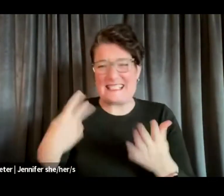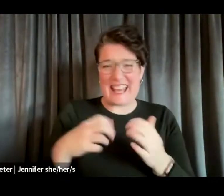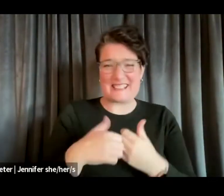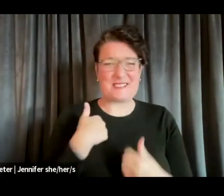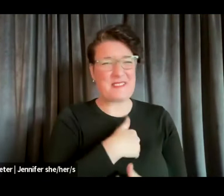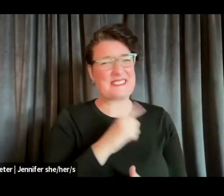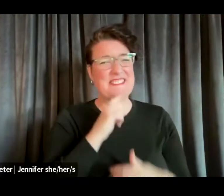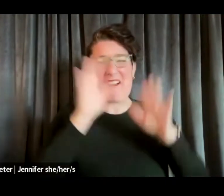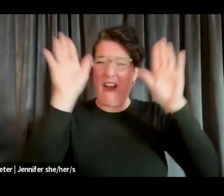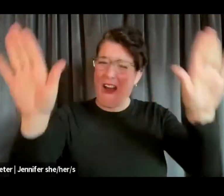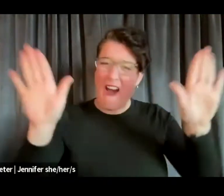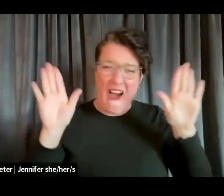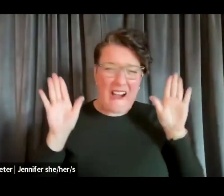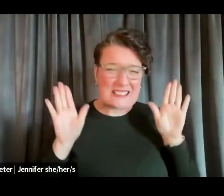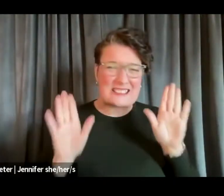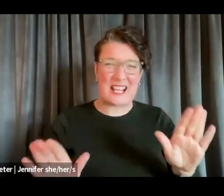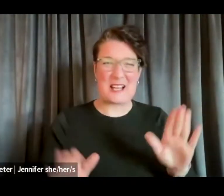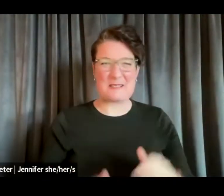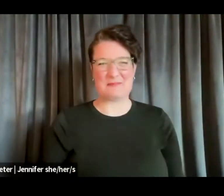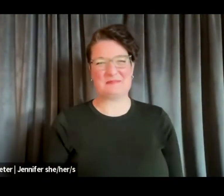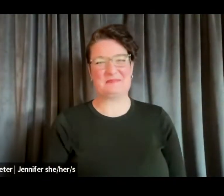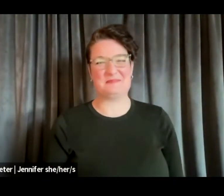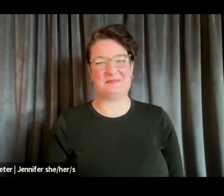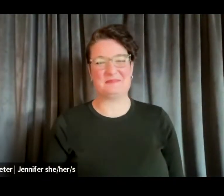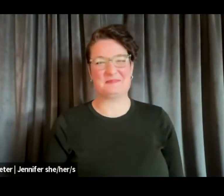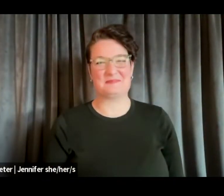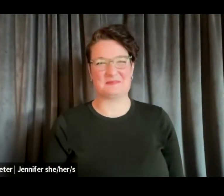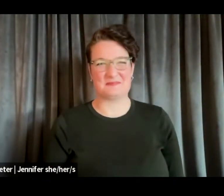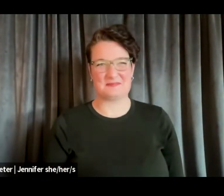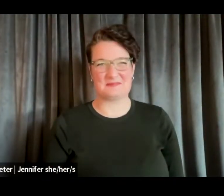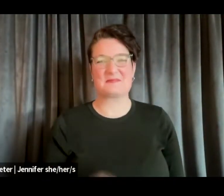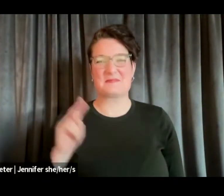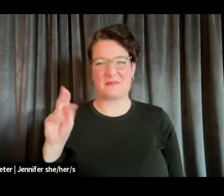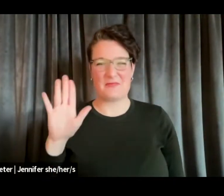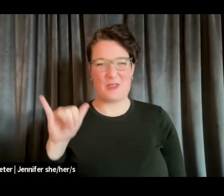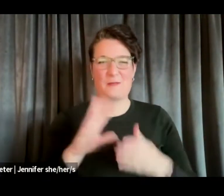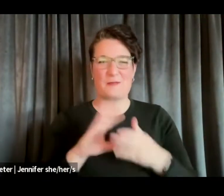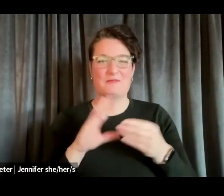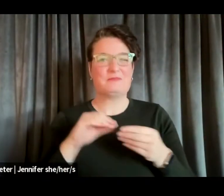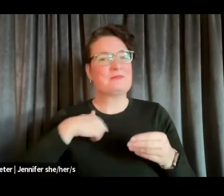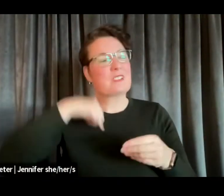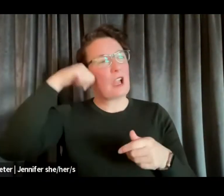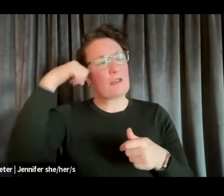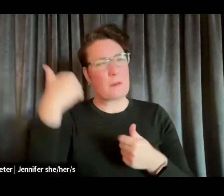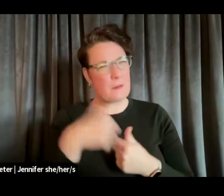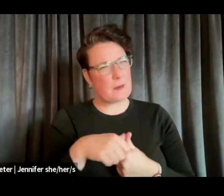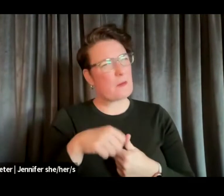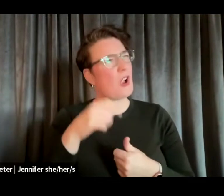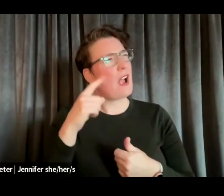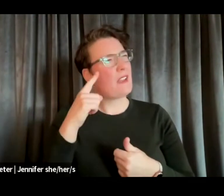Awesome Nomy: Um, I just remembered when we were, I think you, yeah, you must have been there.